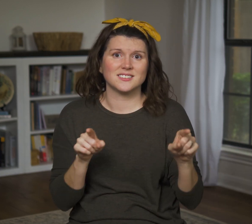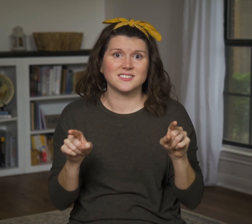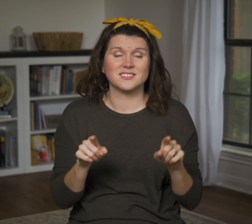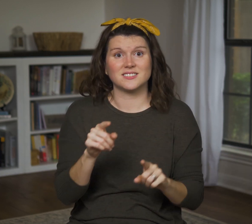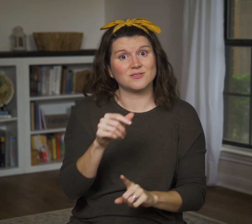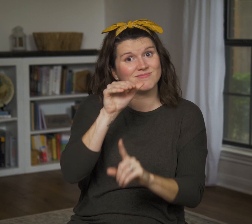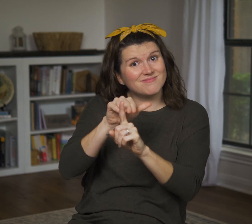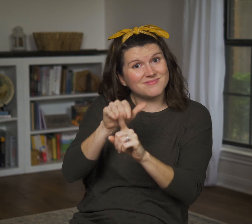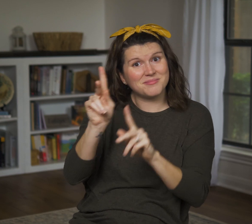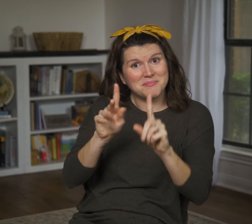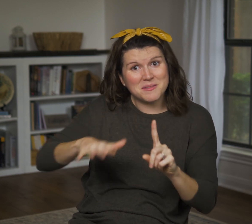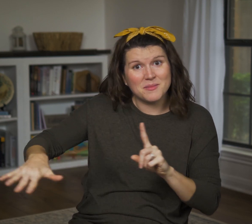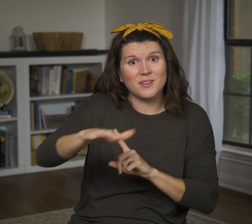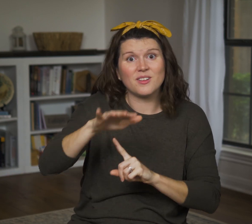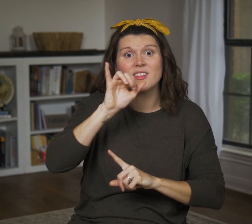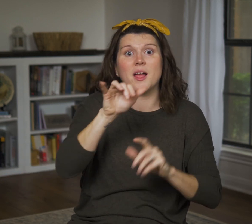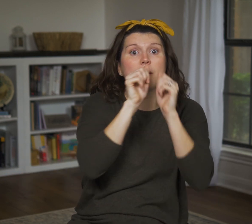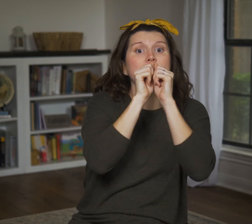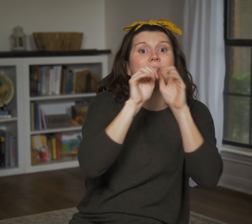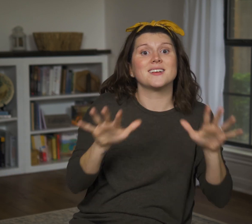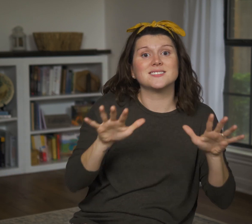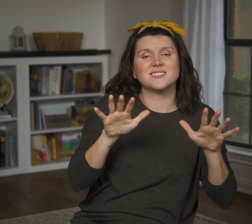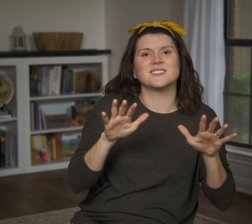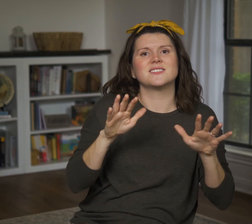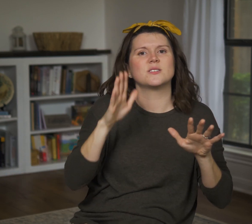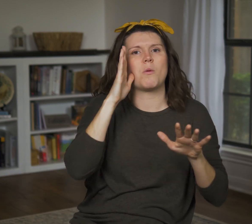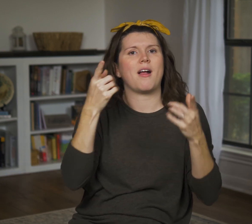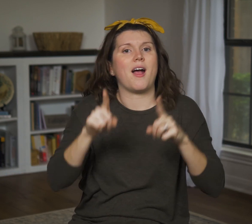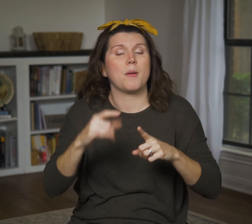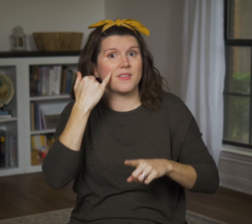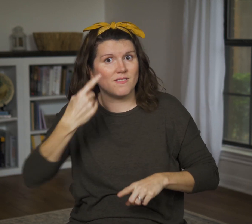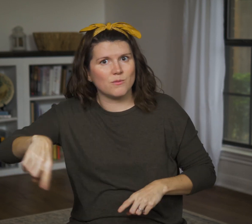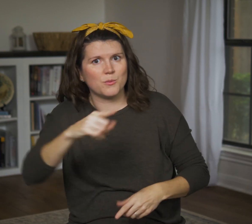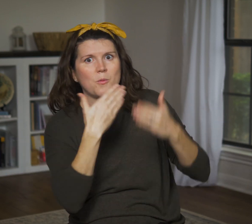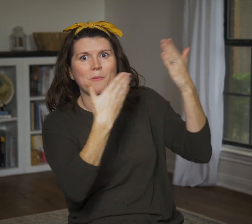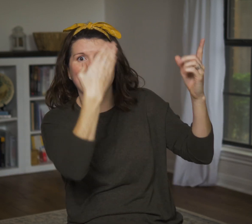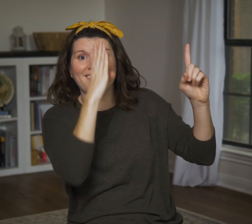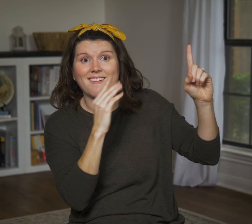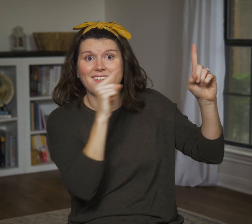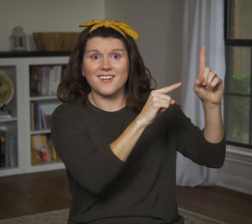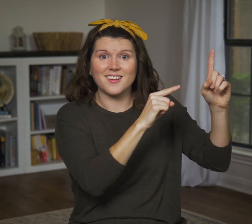he reminds the people that blessings await them if they obey God.